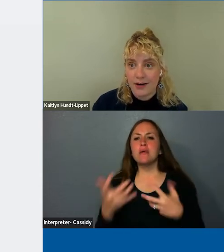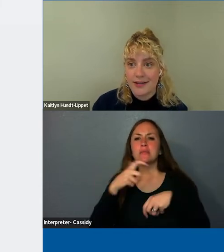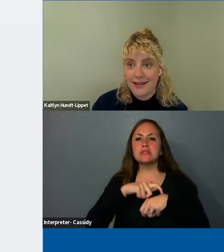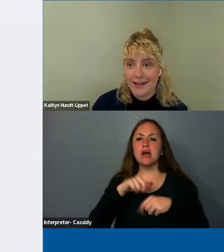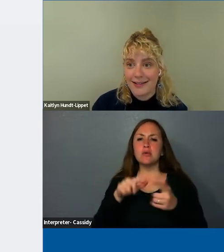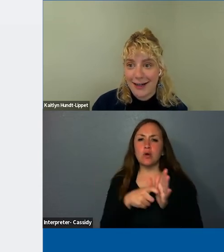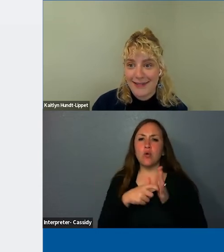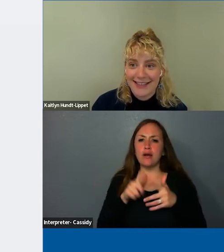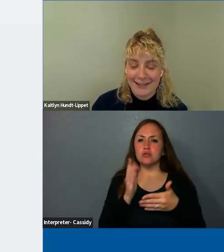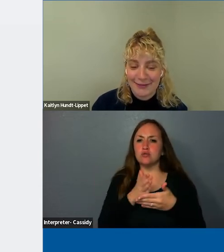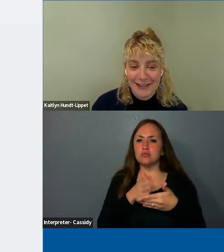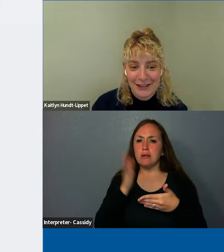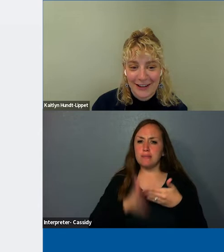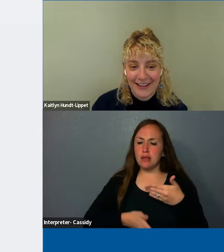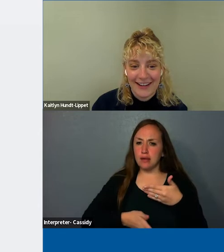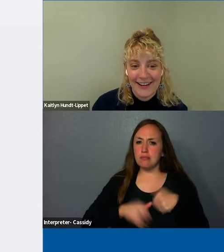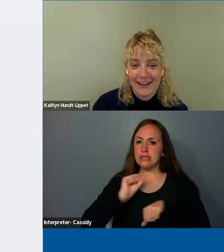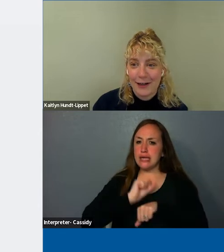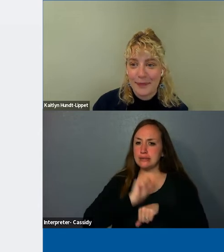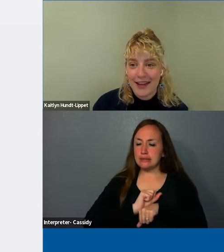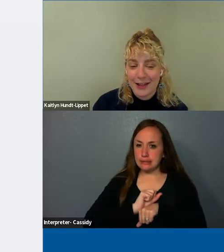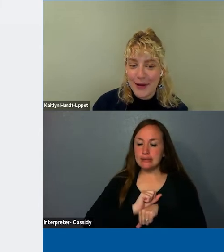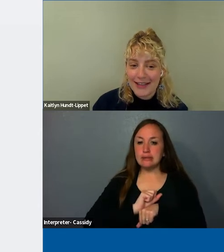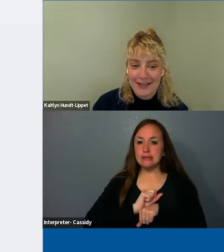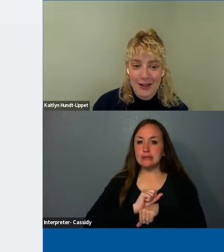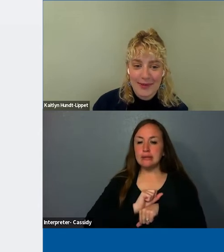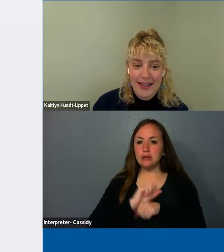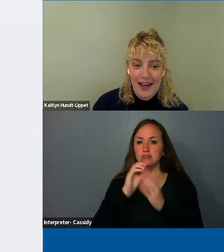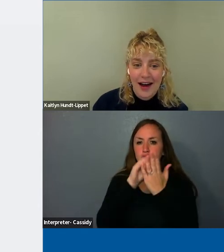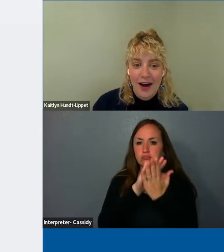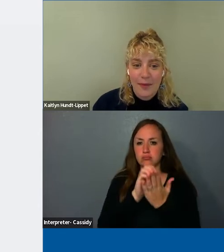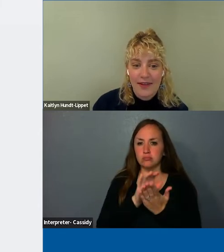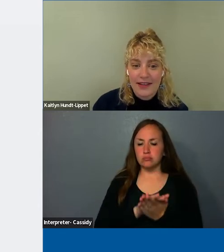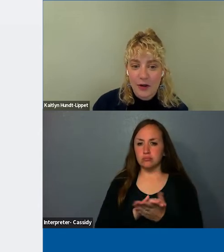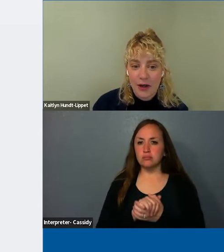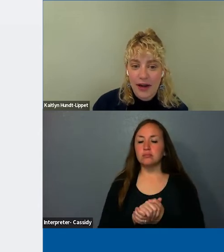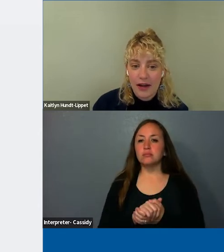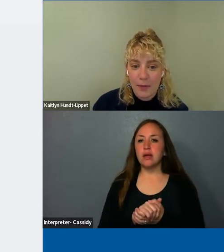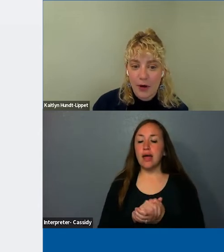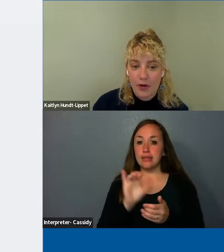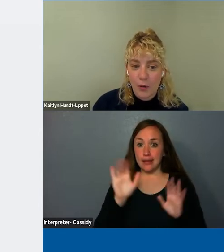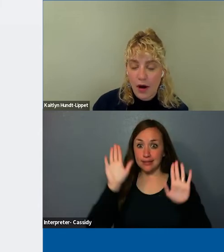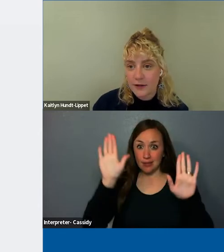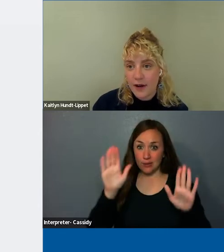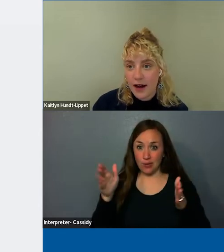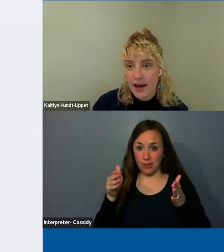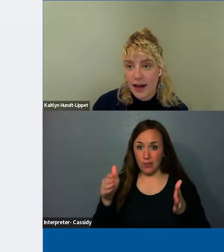We call this the time task completion rate in UX terms, and that's a great way to both quantify